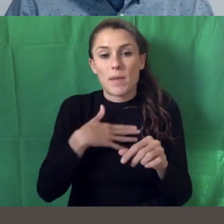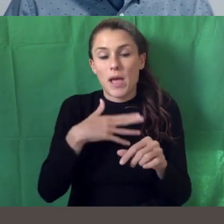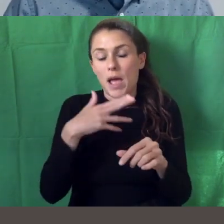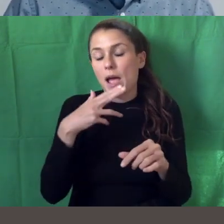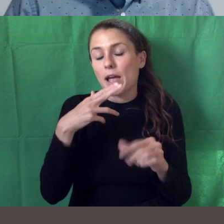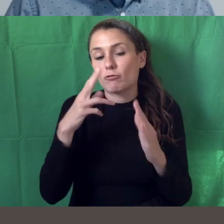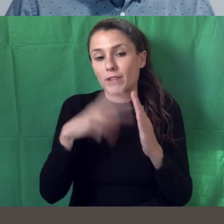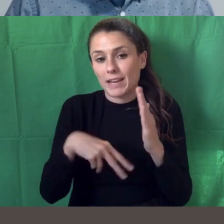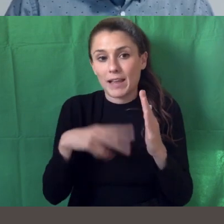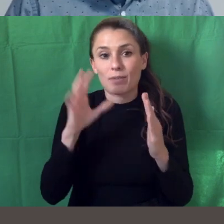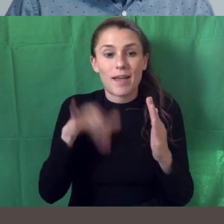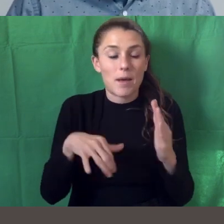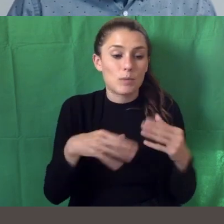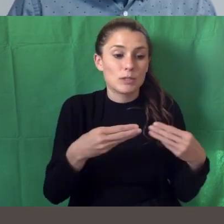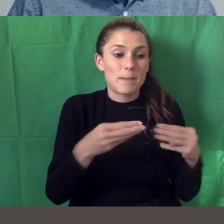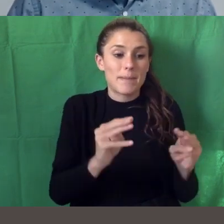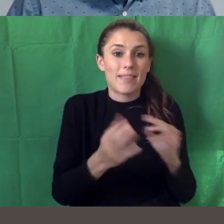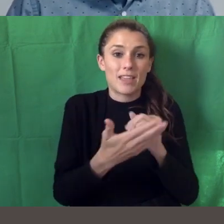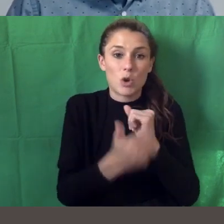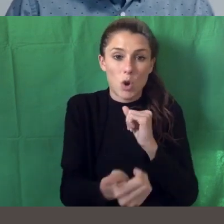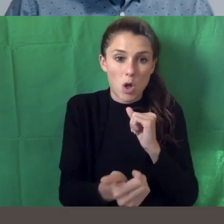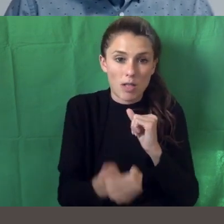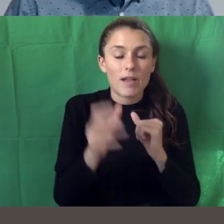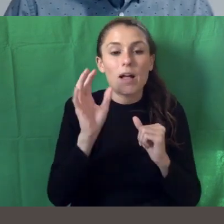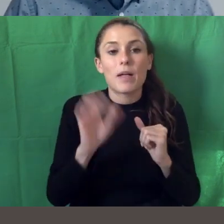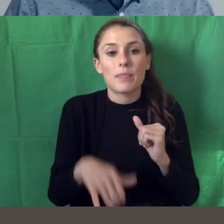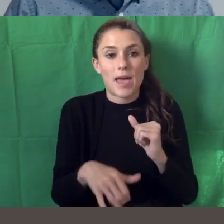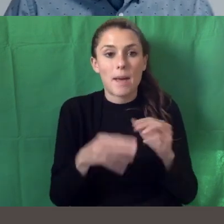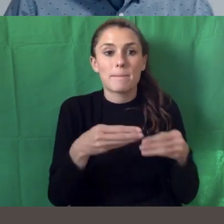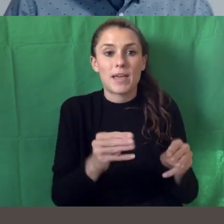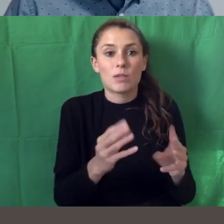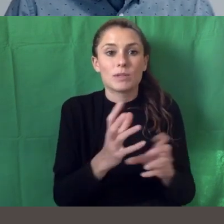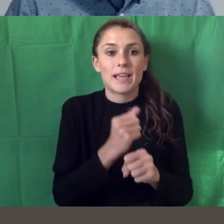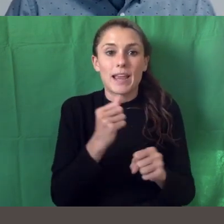or that that method was getting an argument of a string,